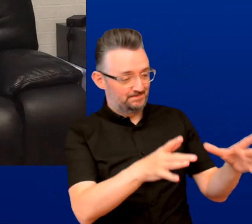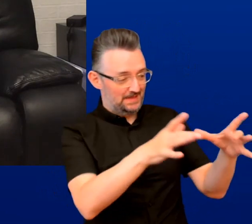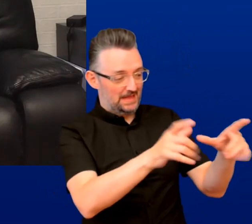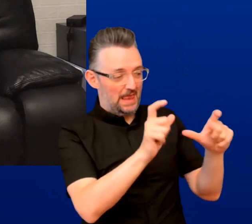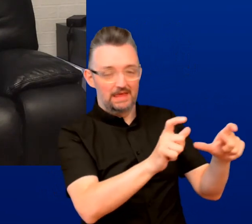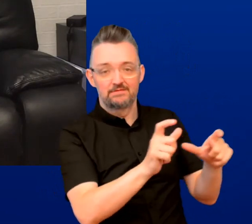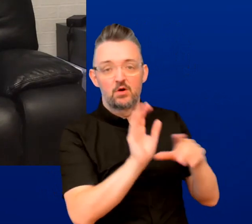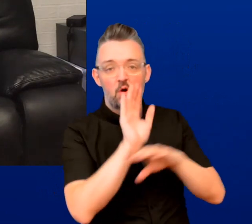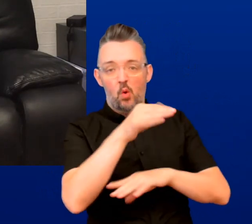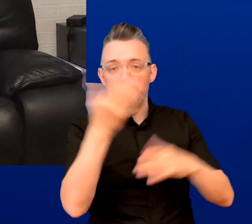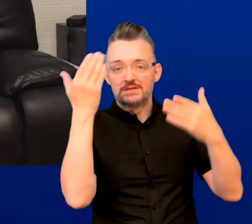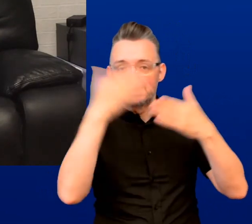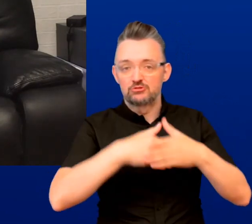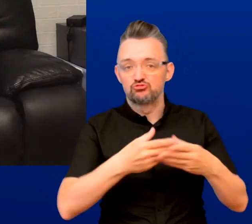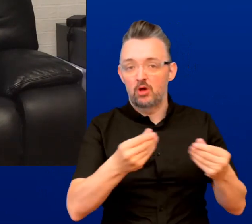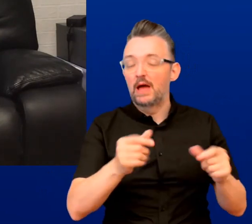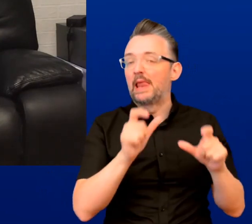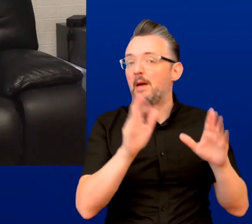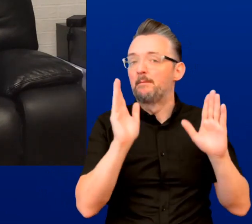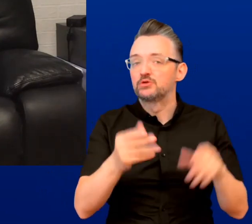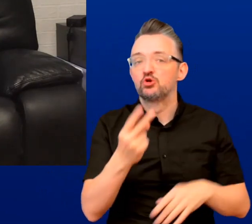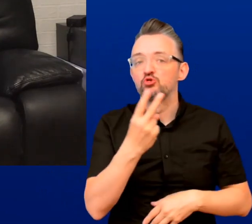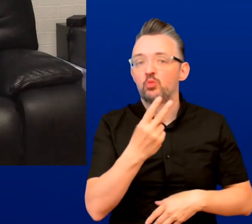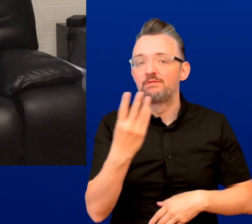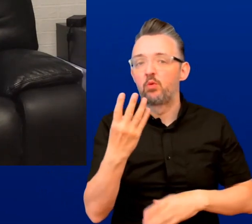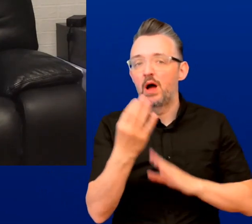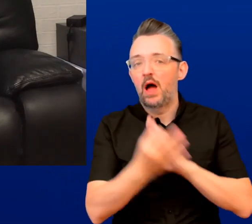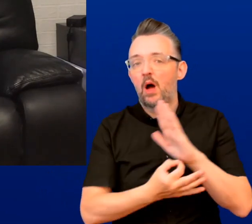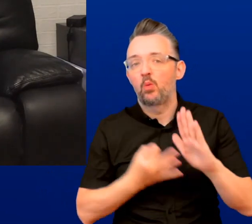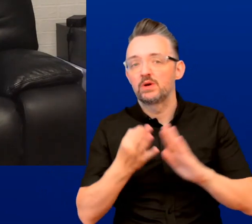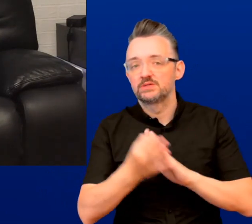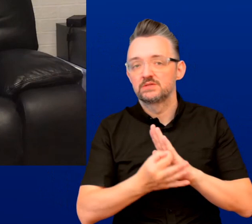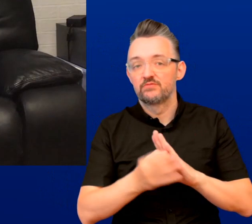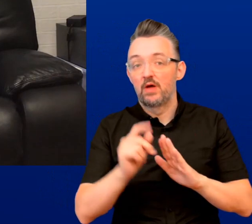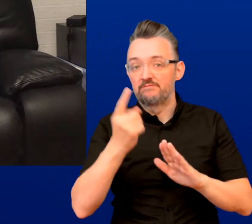to dry overnight. A minimum of 24 hours for the first